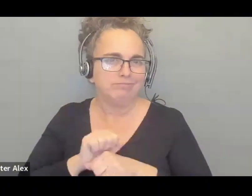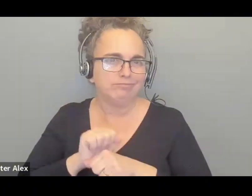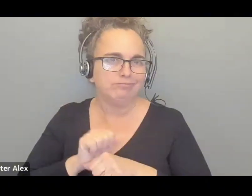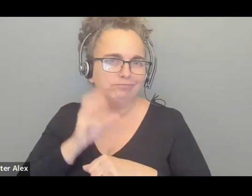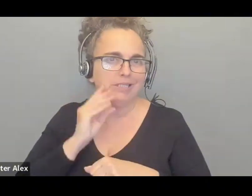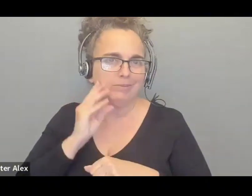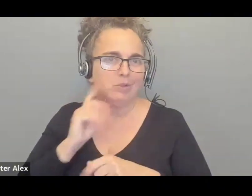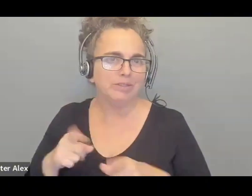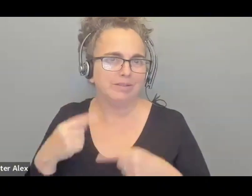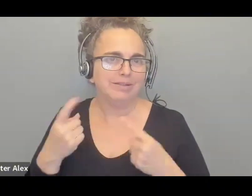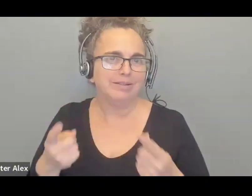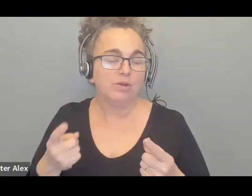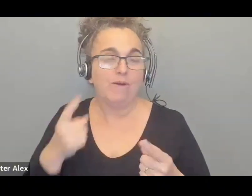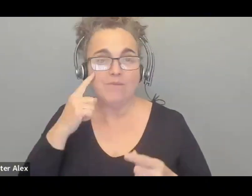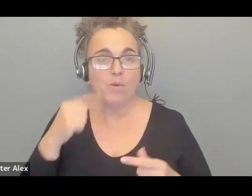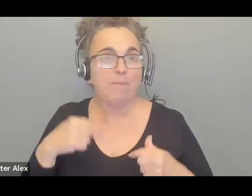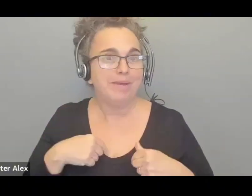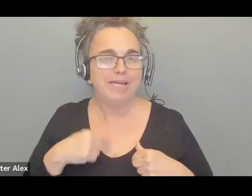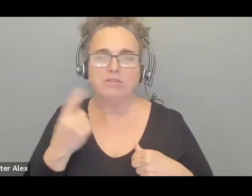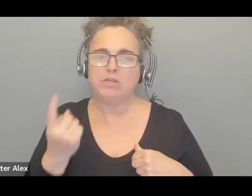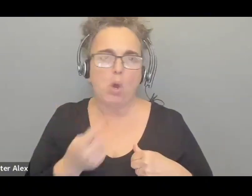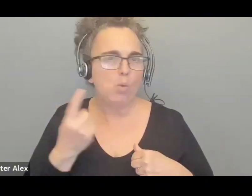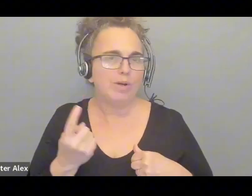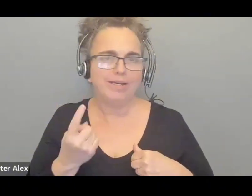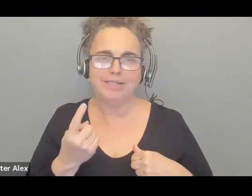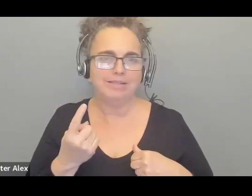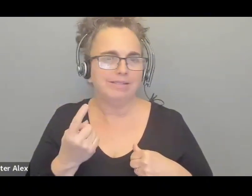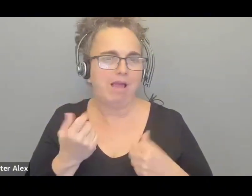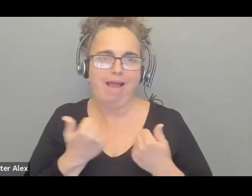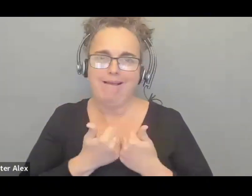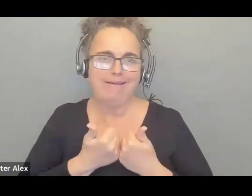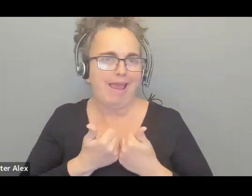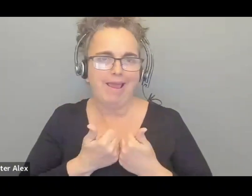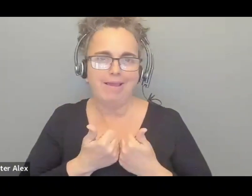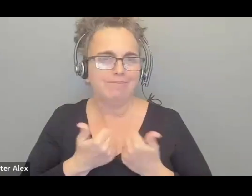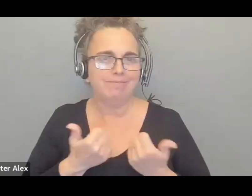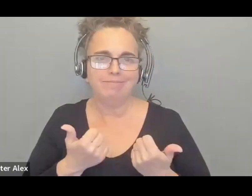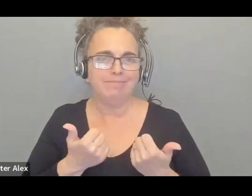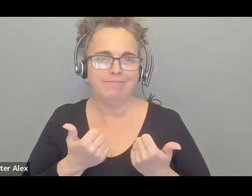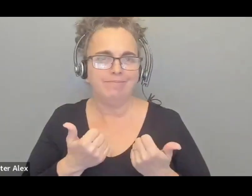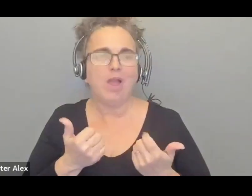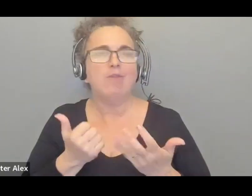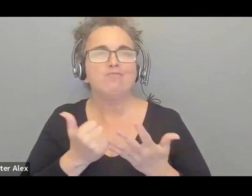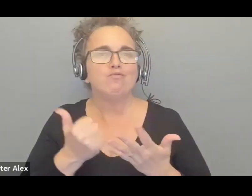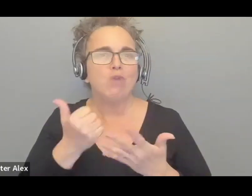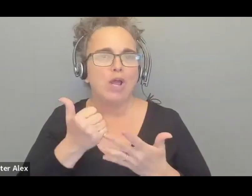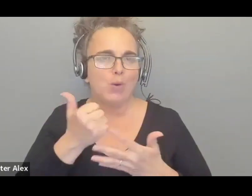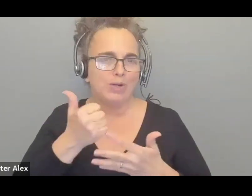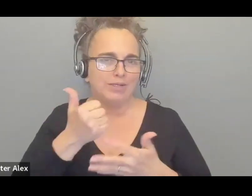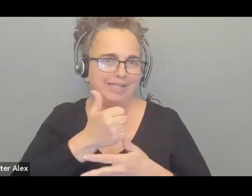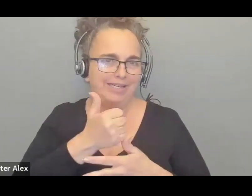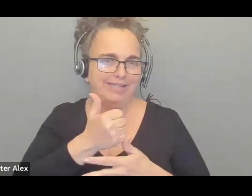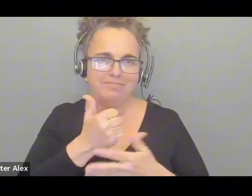PMing for me, honestly, it's always a game. It's always a game and gamble of prioritization and that changes from month to month.